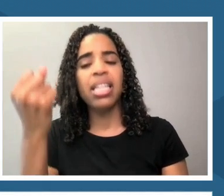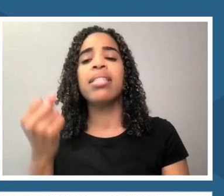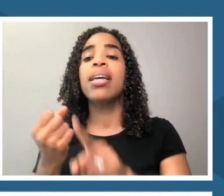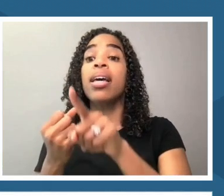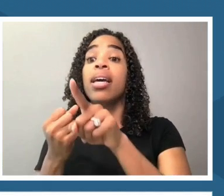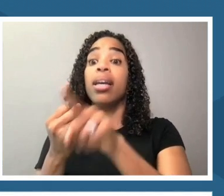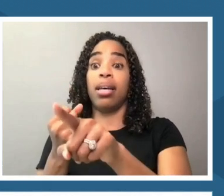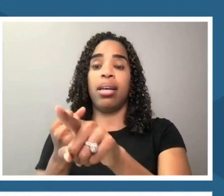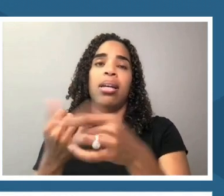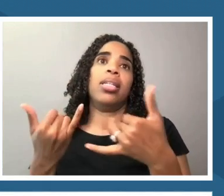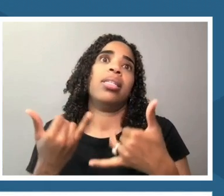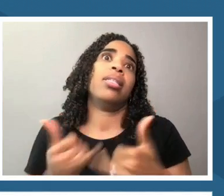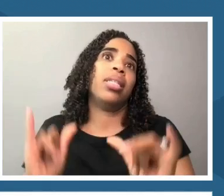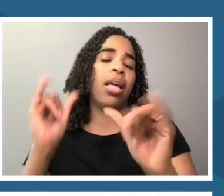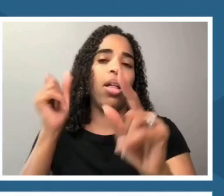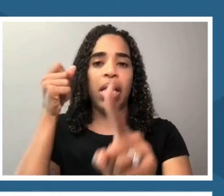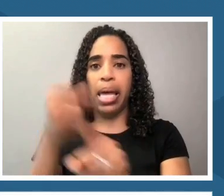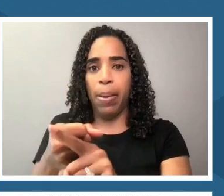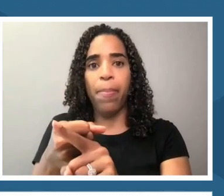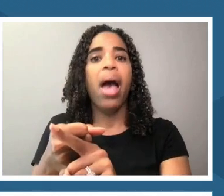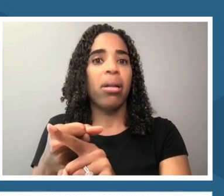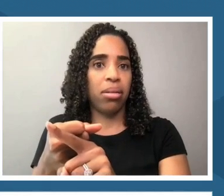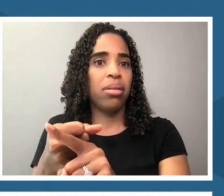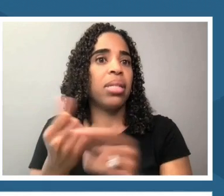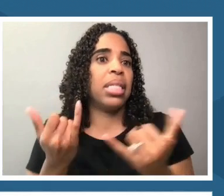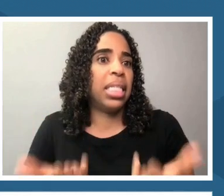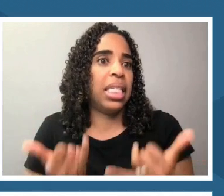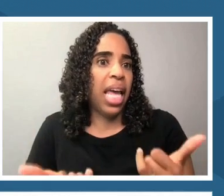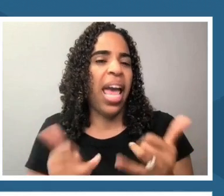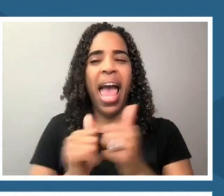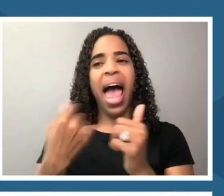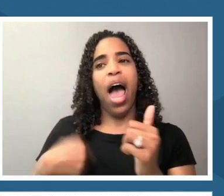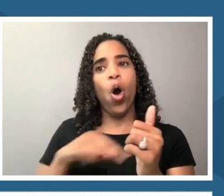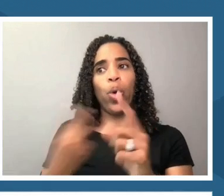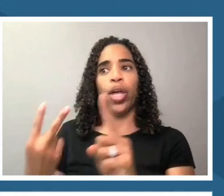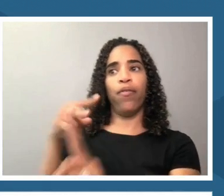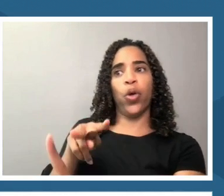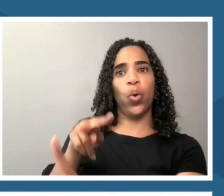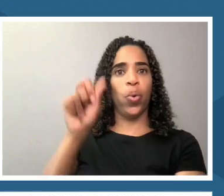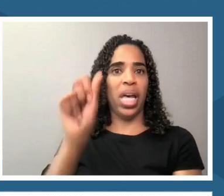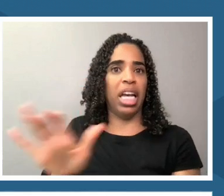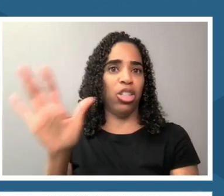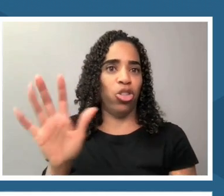still impacts much of how we continue to